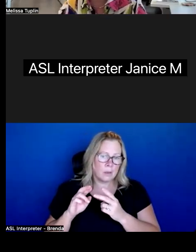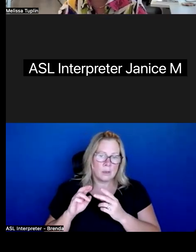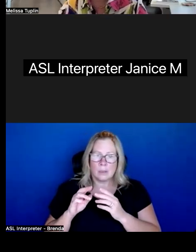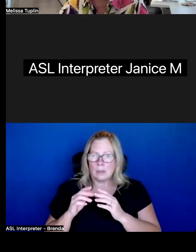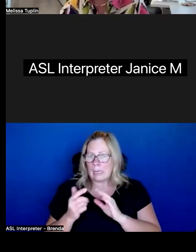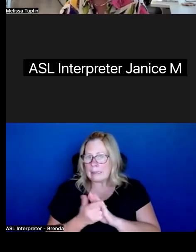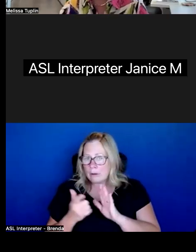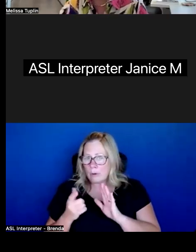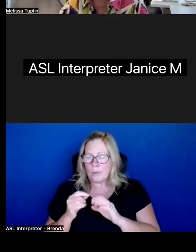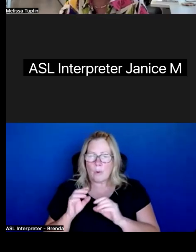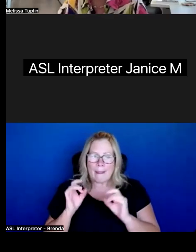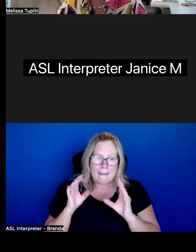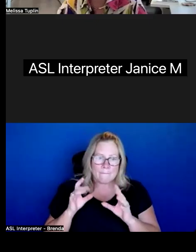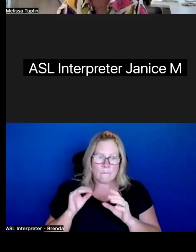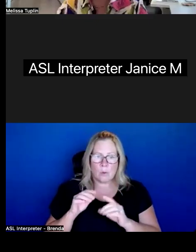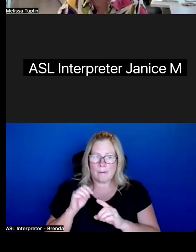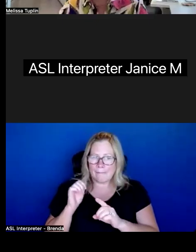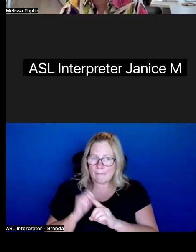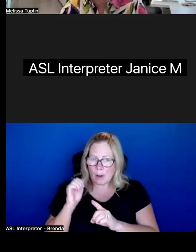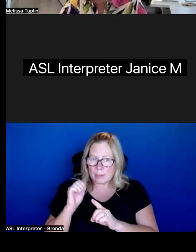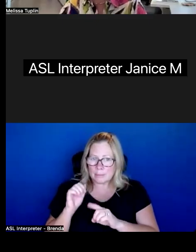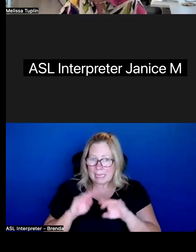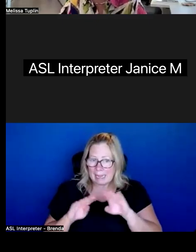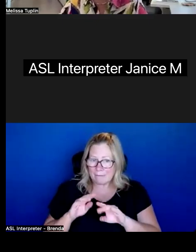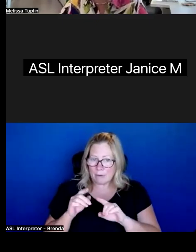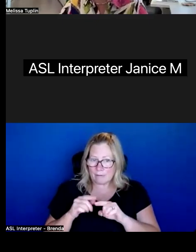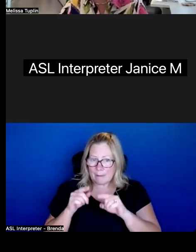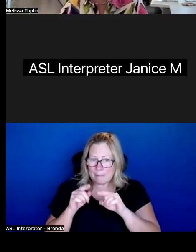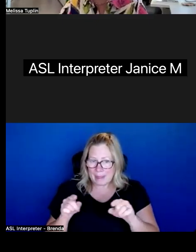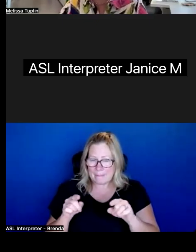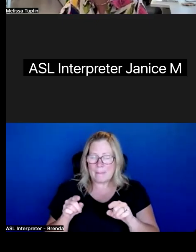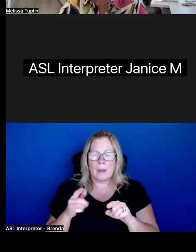staff. I do recommend reviewing the Fair Notice Policy on a fairly regular basis,